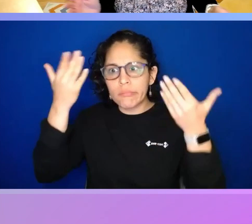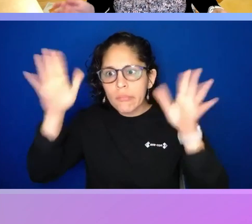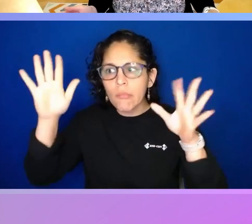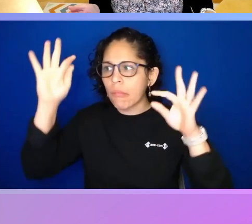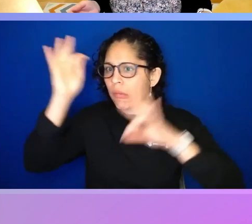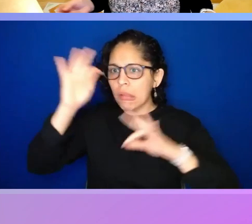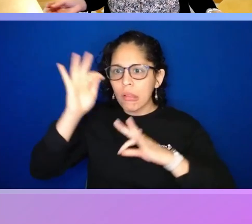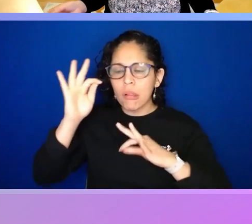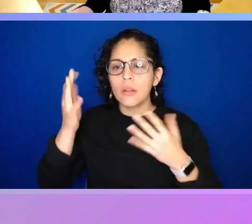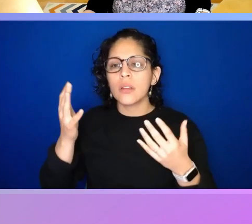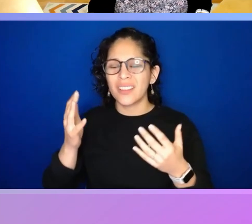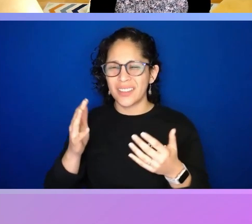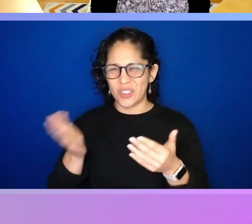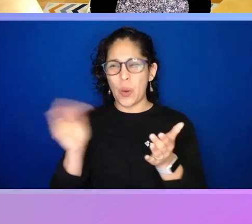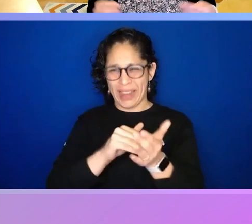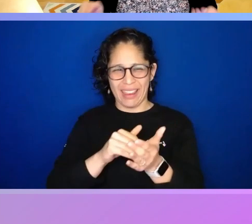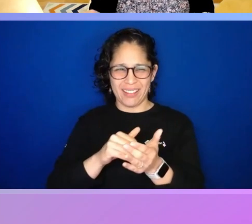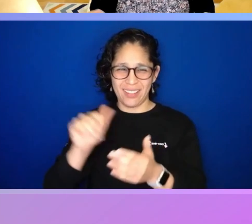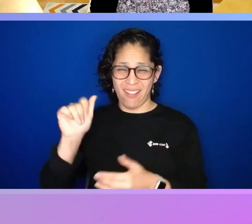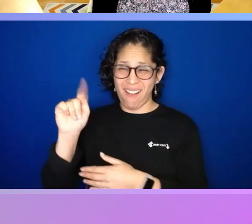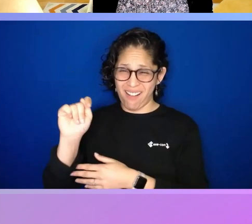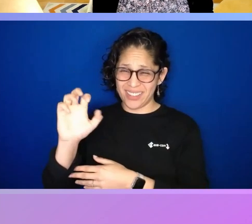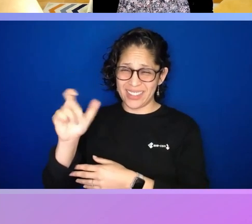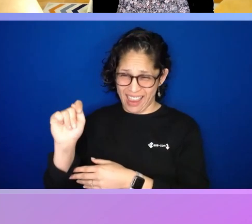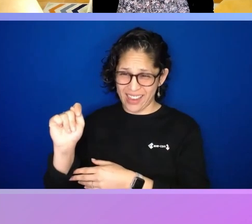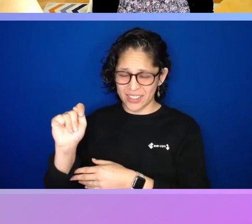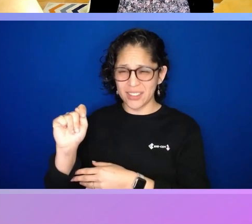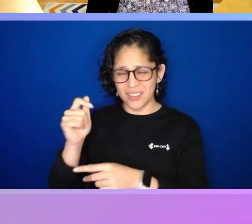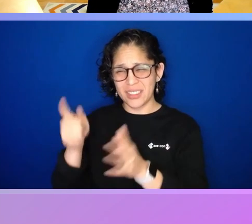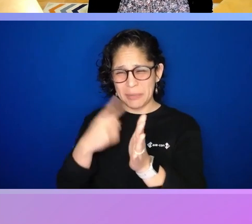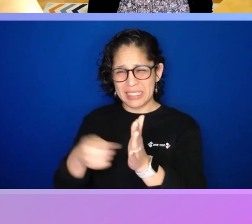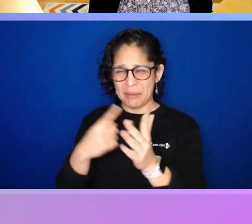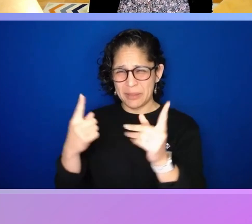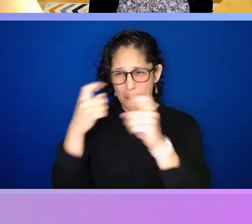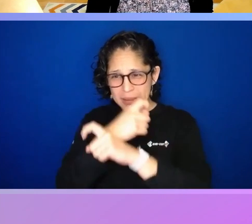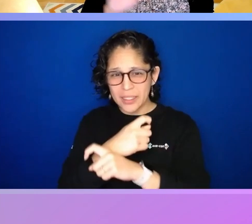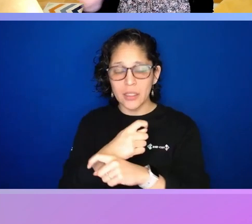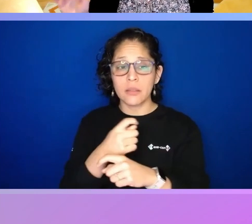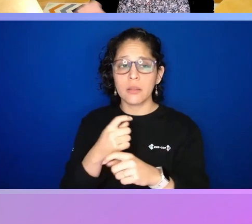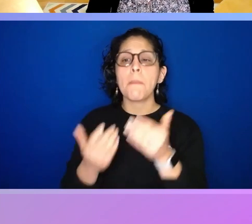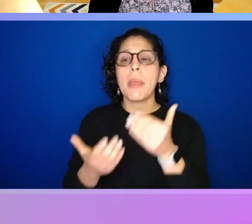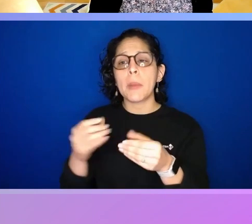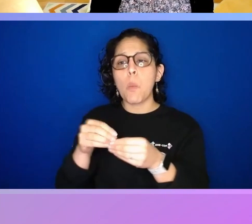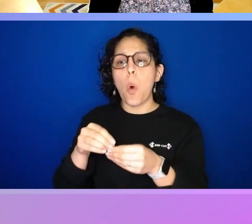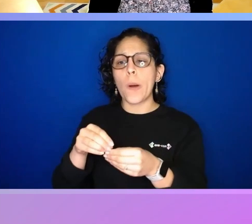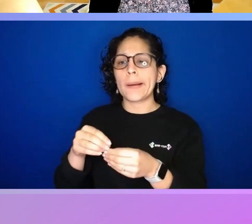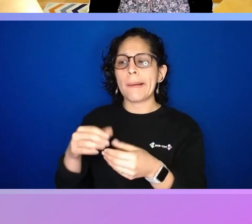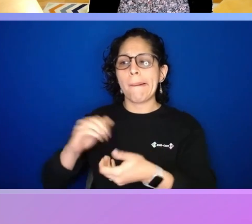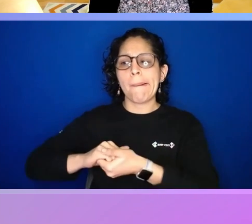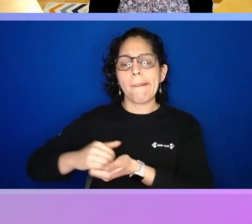and then the image says image, it would just say blank image. A lot of times you're using SVG's for your icons, so they